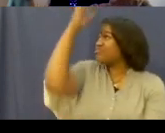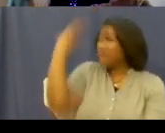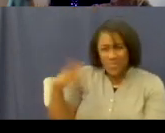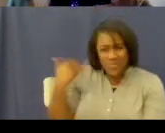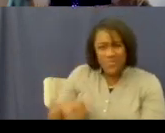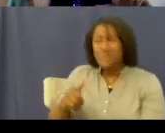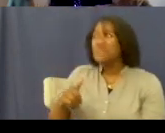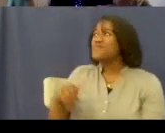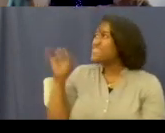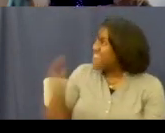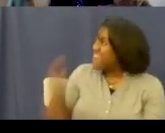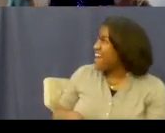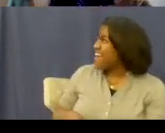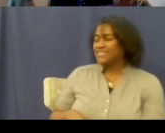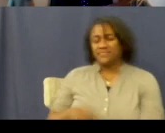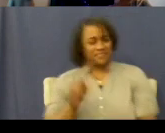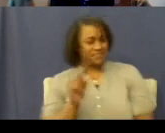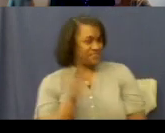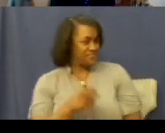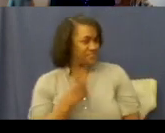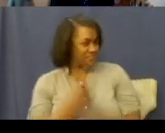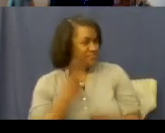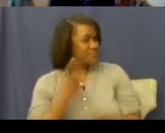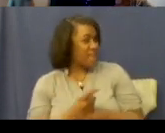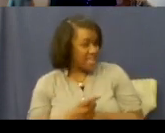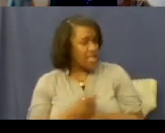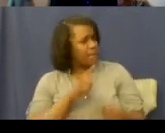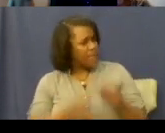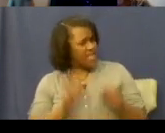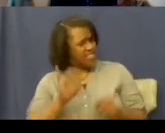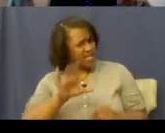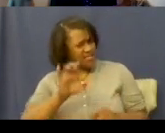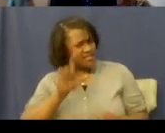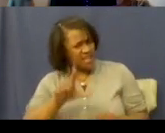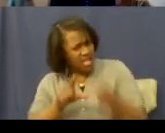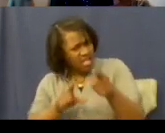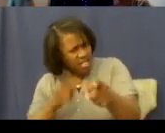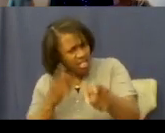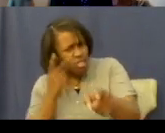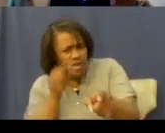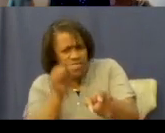Nina Schor: Yup, that's exactly right. But doesn't that cell -- look at that one. It looks kind of like a star.